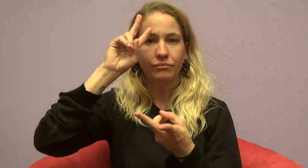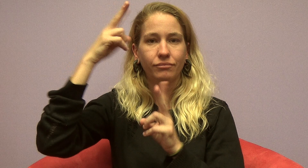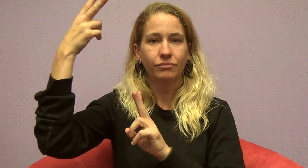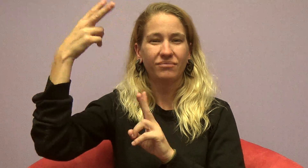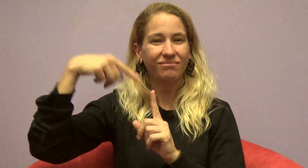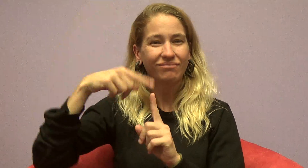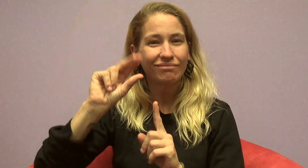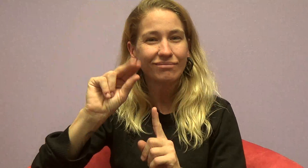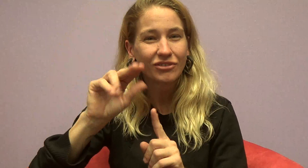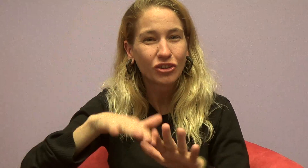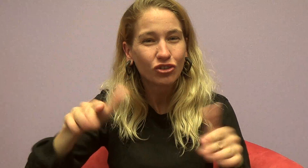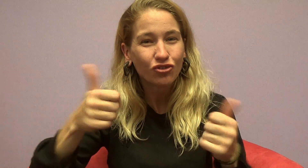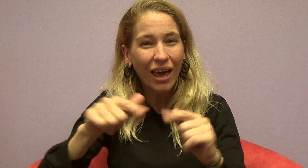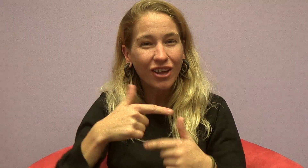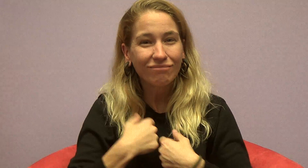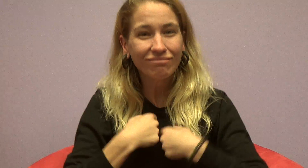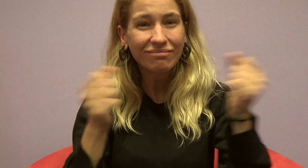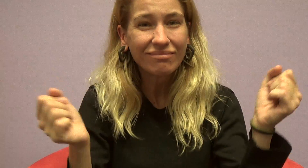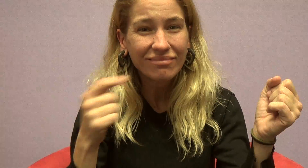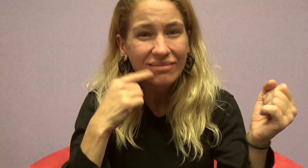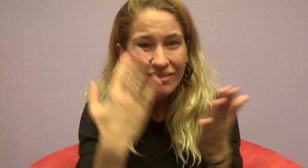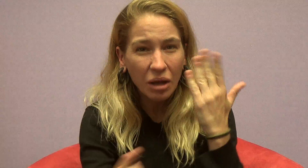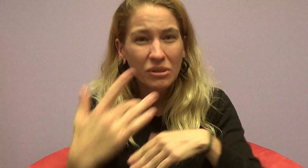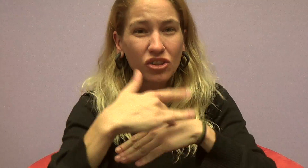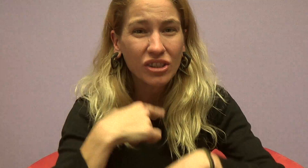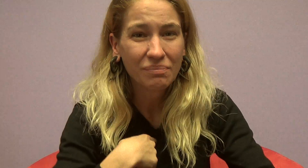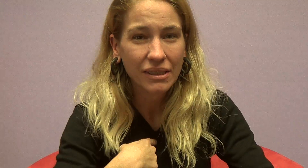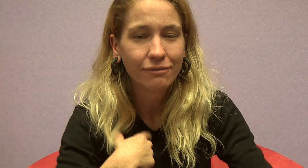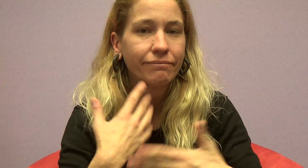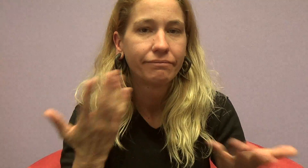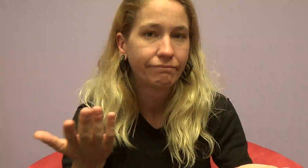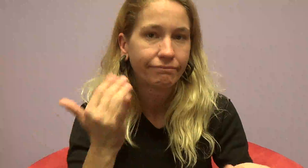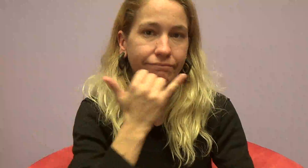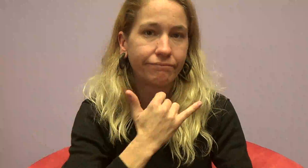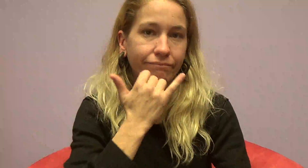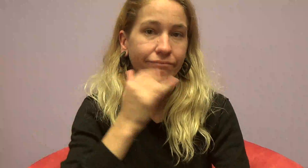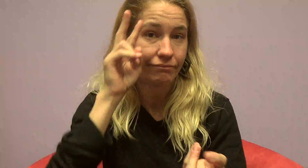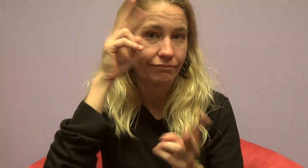That's where the misunderstanding can occur. The child was trying to tell the adult, "Someone touched me".